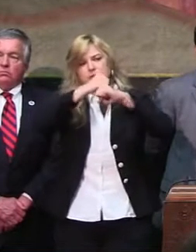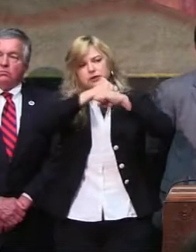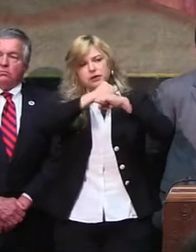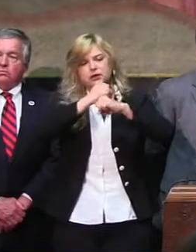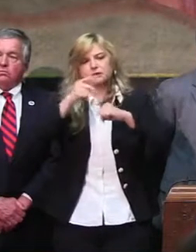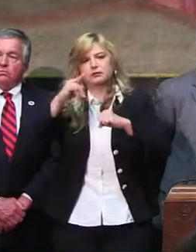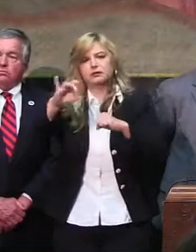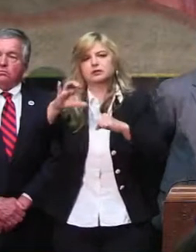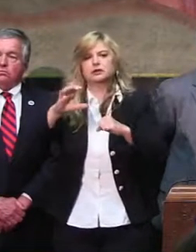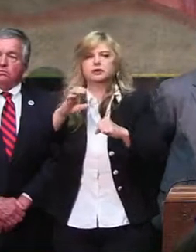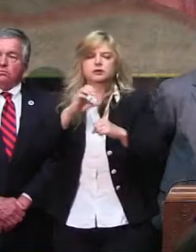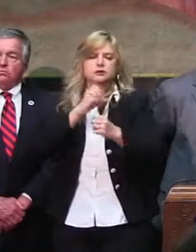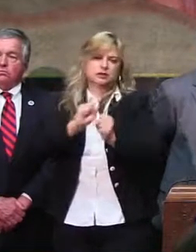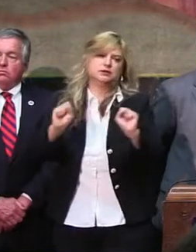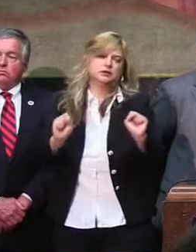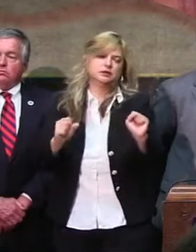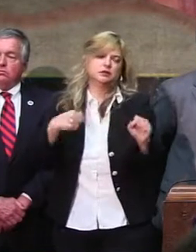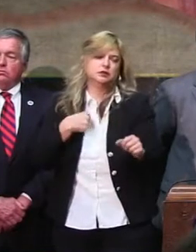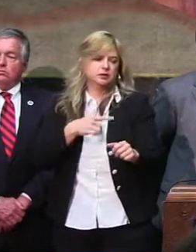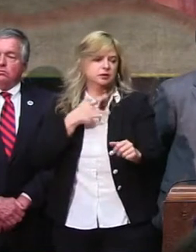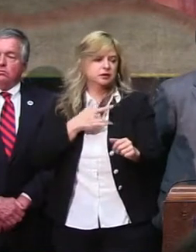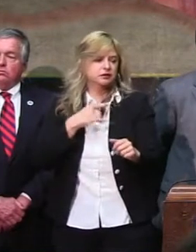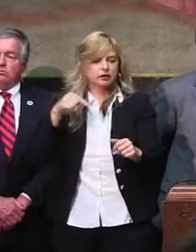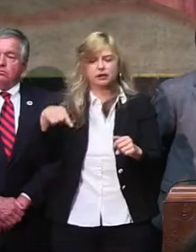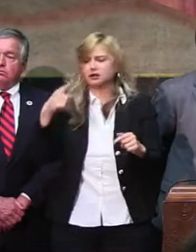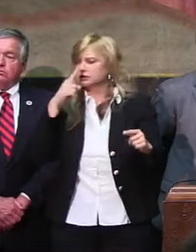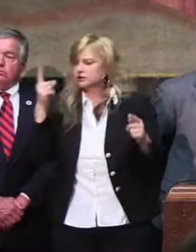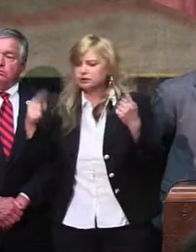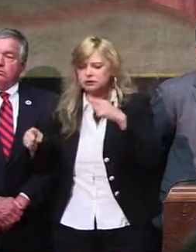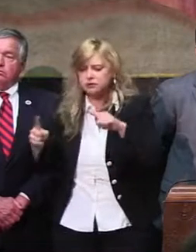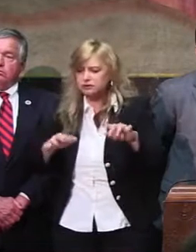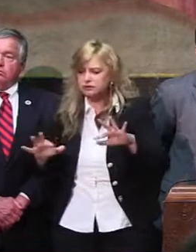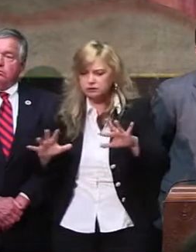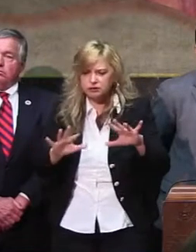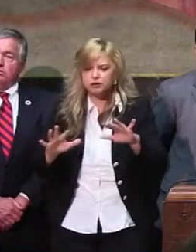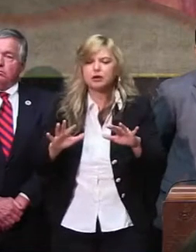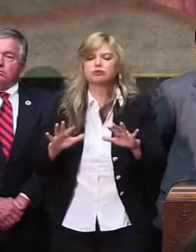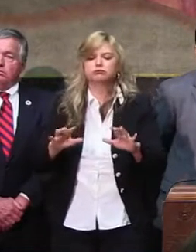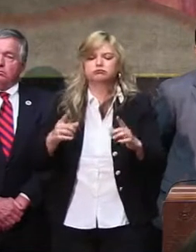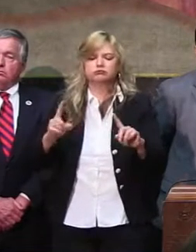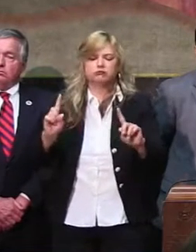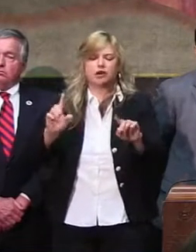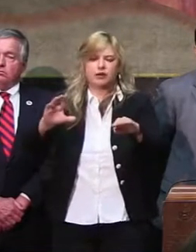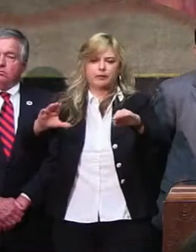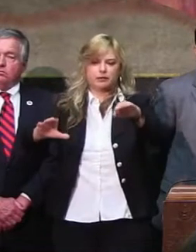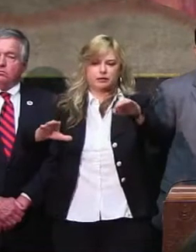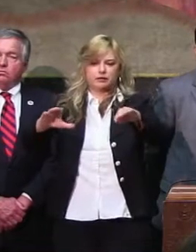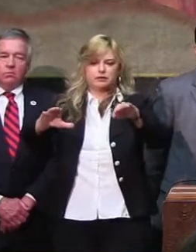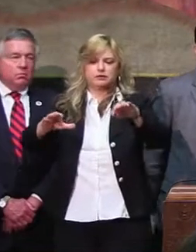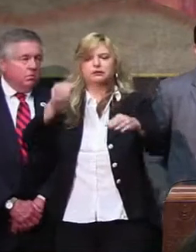with this compromise is achieve that balance. We told folks in the beginning